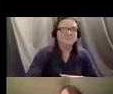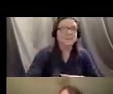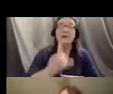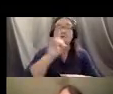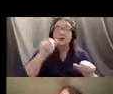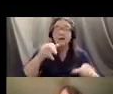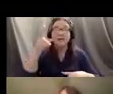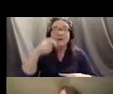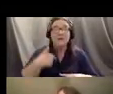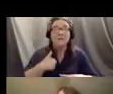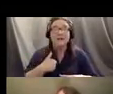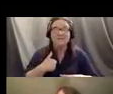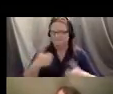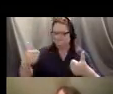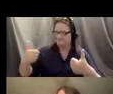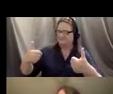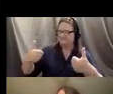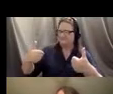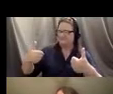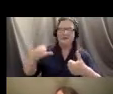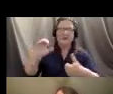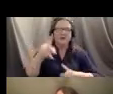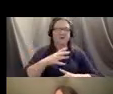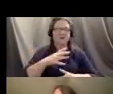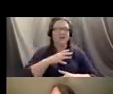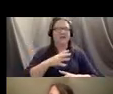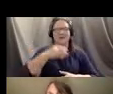Can you hear me okay? So I'm Sarah May.